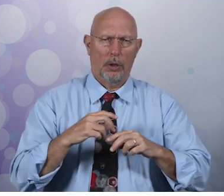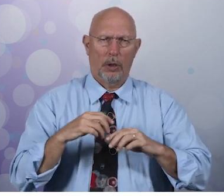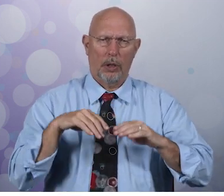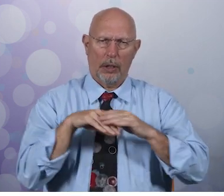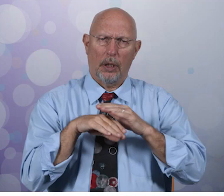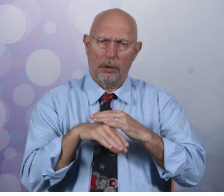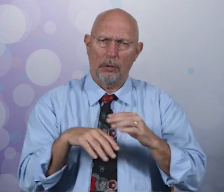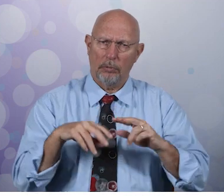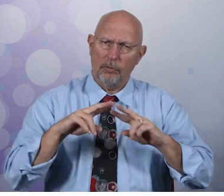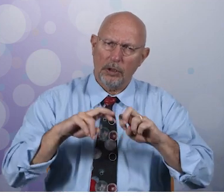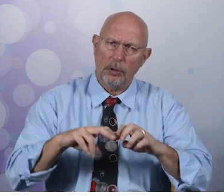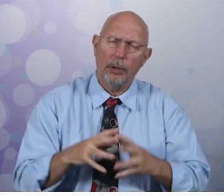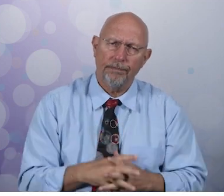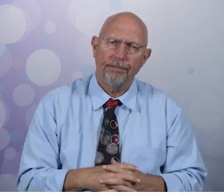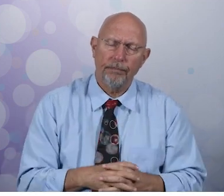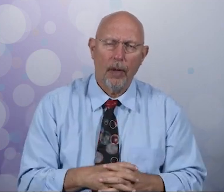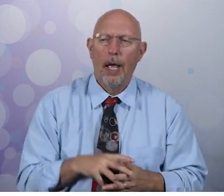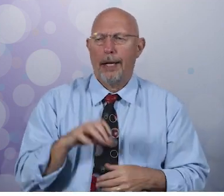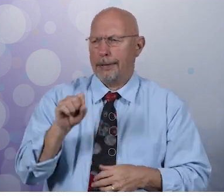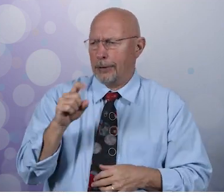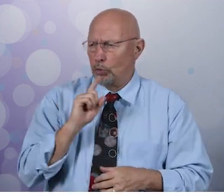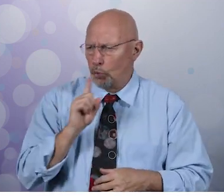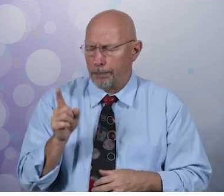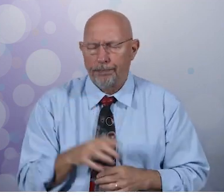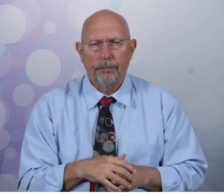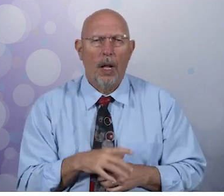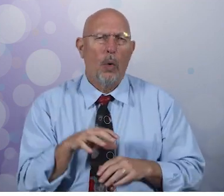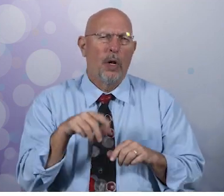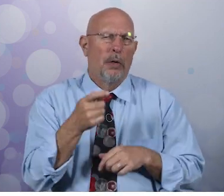Sure, Megan. For that, let's take a little bit of a look